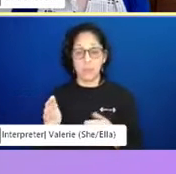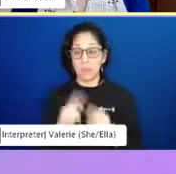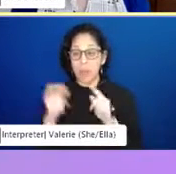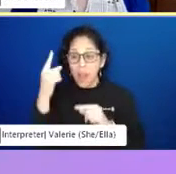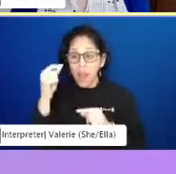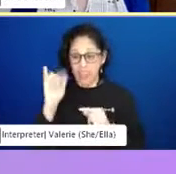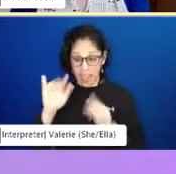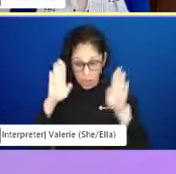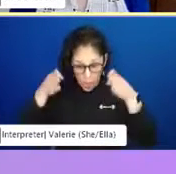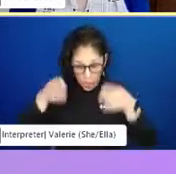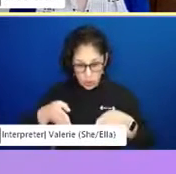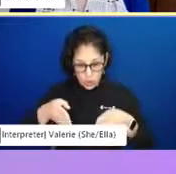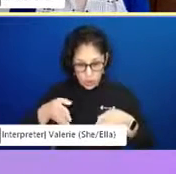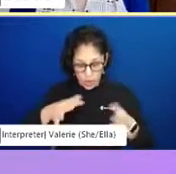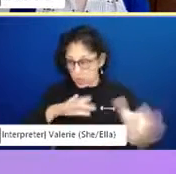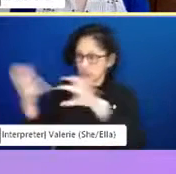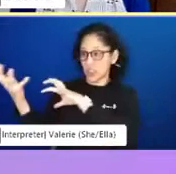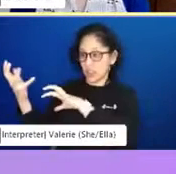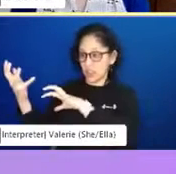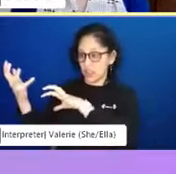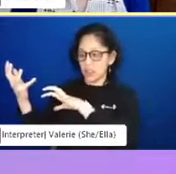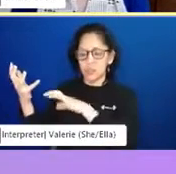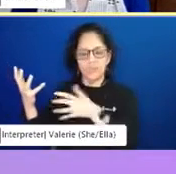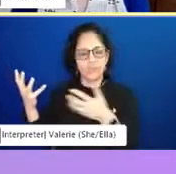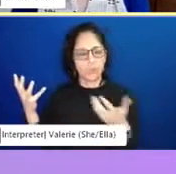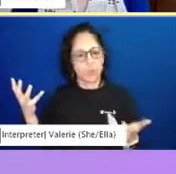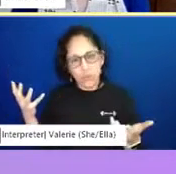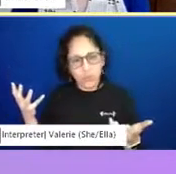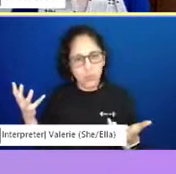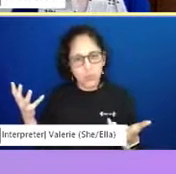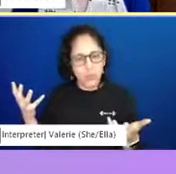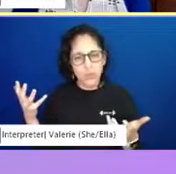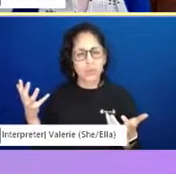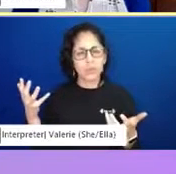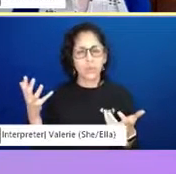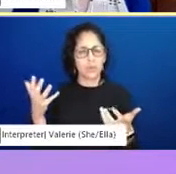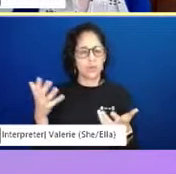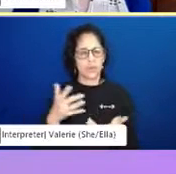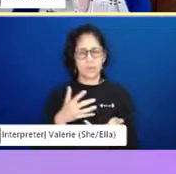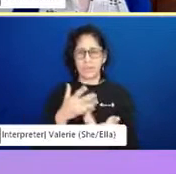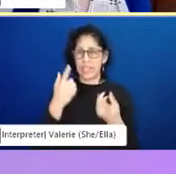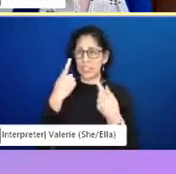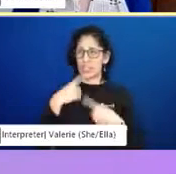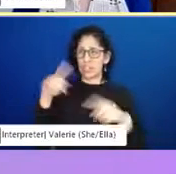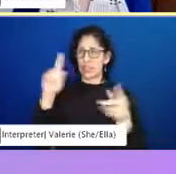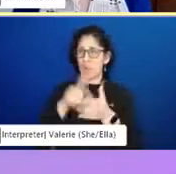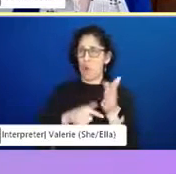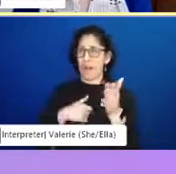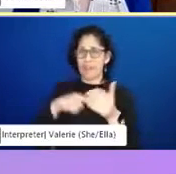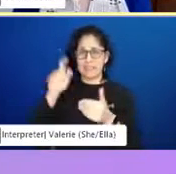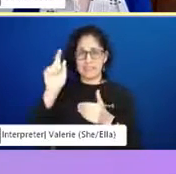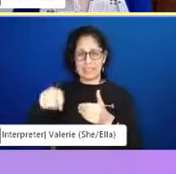entirely if I don't have a concentration I cannot um achieve what I need to achieve in my life